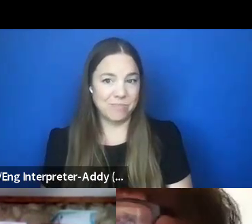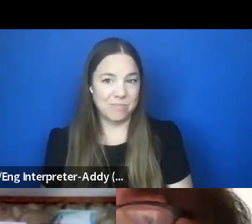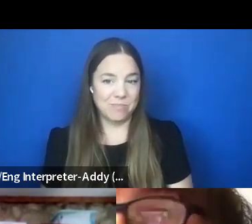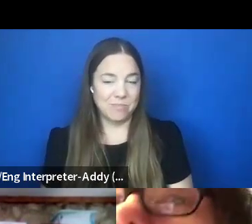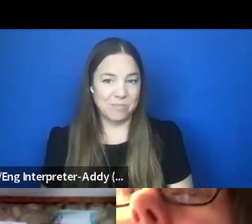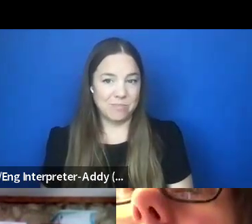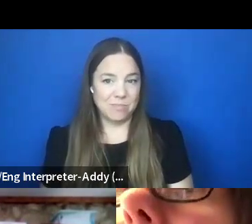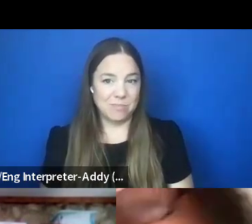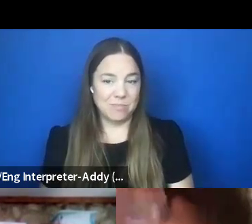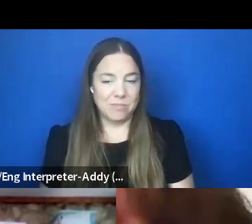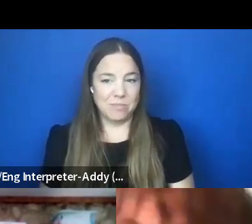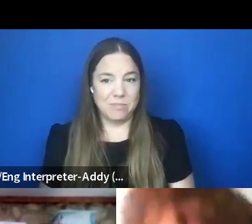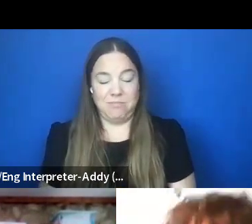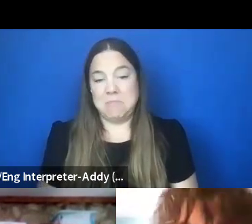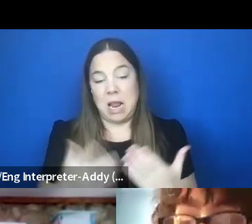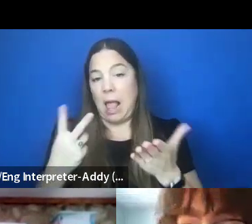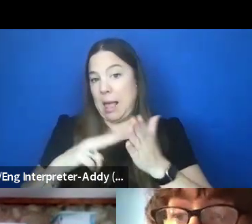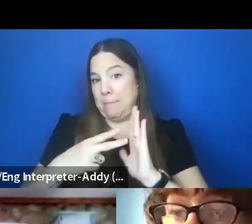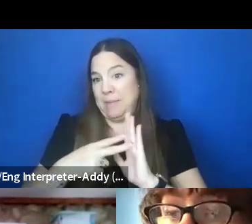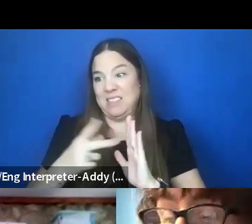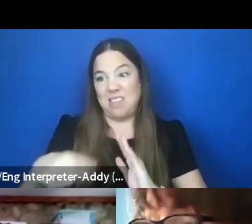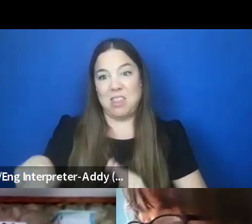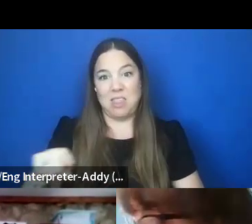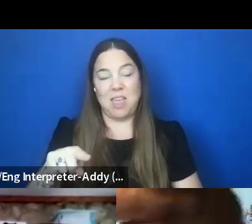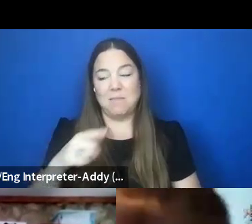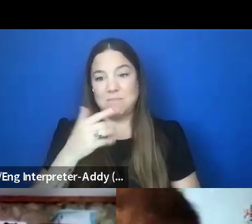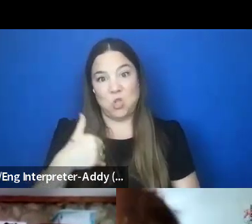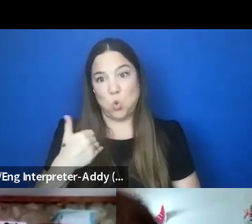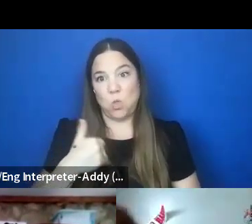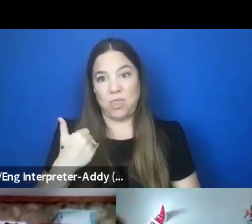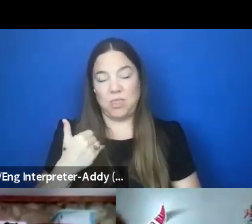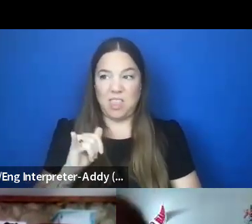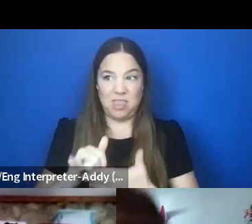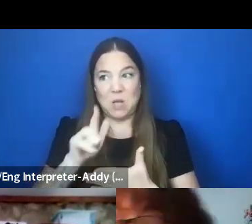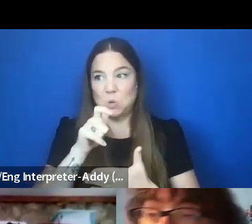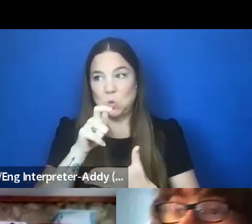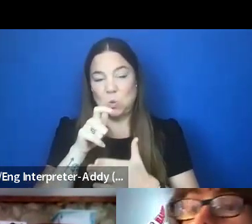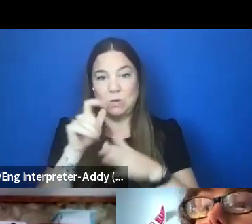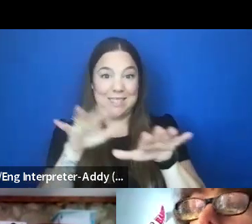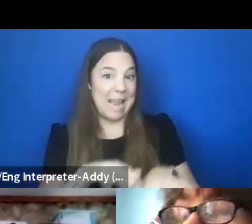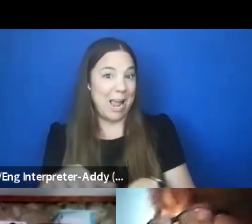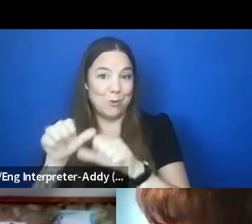Don Dew: cause I mean, they are the ones that Don Dew: you know. Take over when when we're gone, and